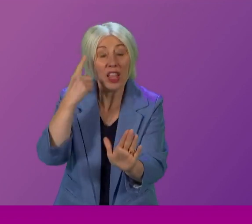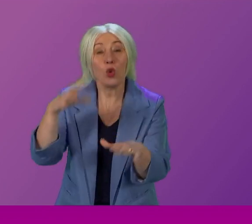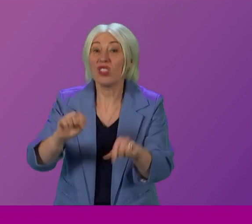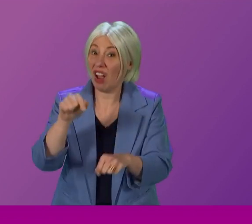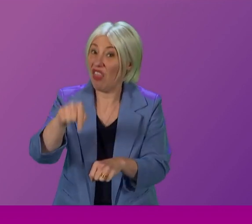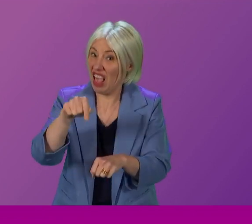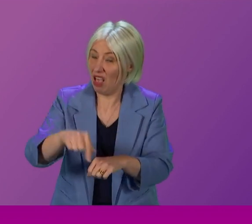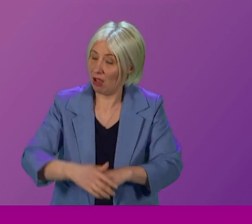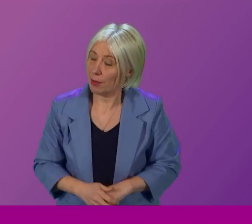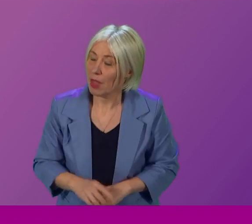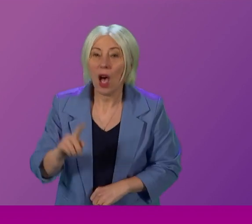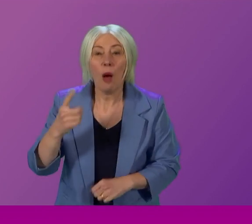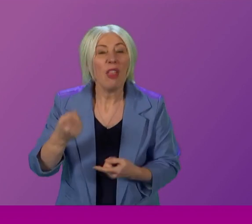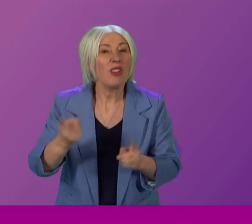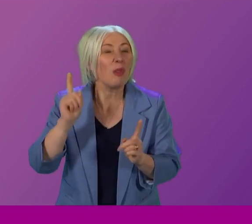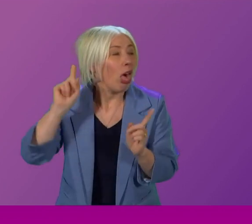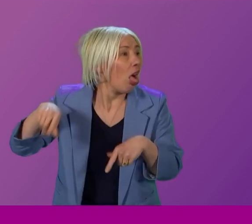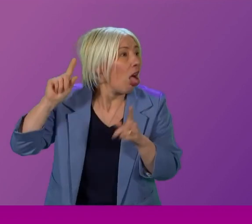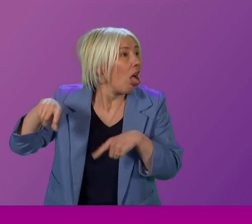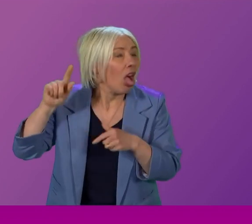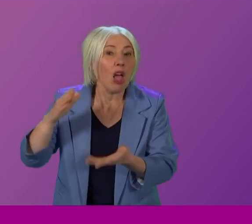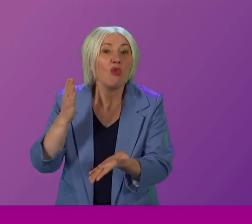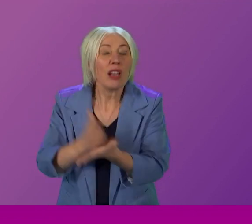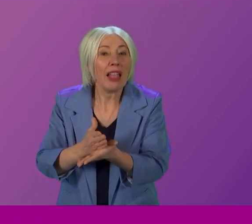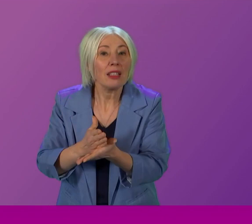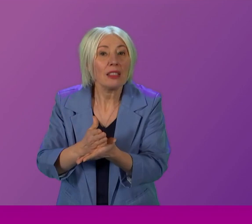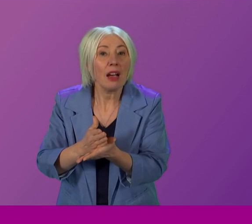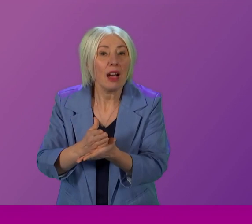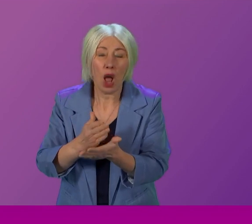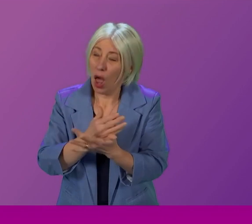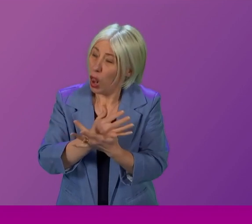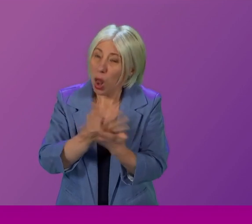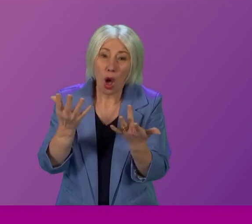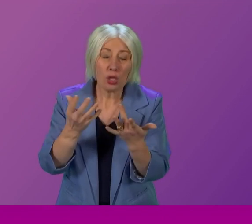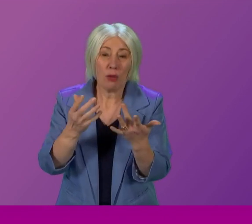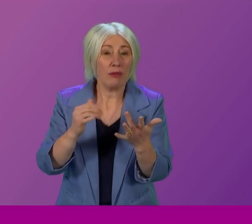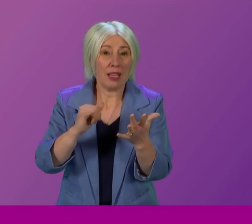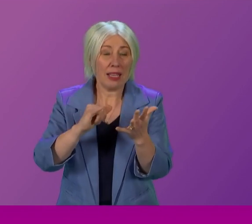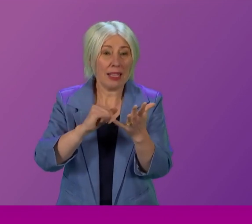The First Minister wants to deny reality. The Fraser of Allander Institute, the Institute for Fiscal Studies, the Scottish Parliament information centre and Scotland’s